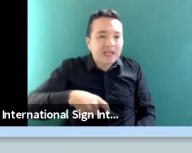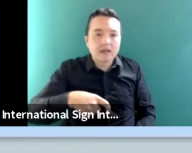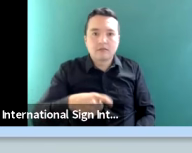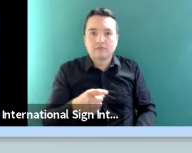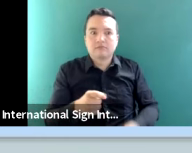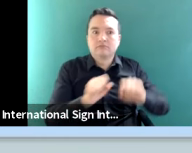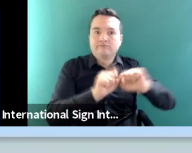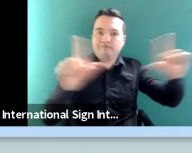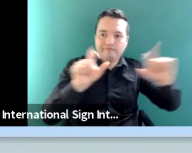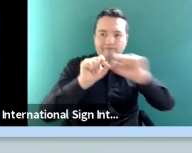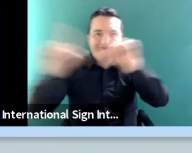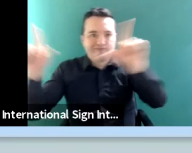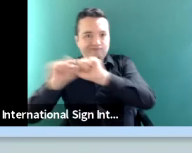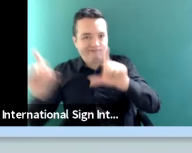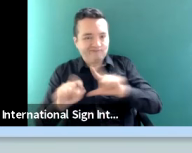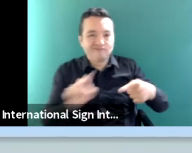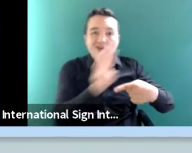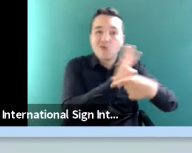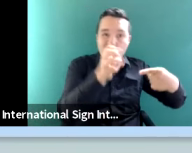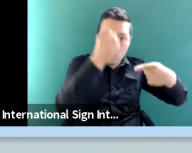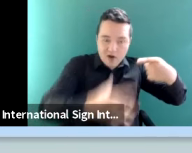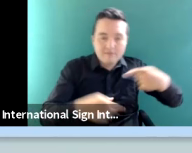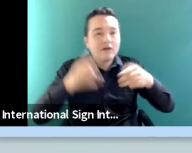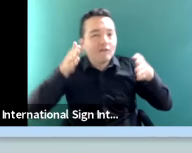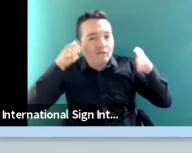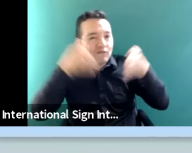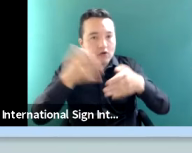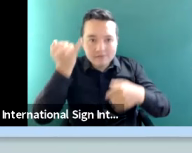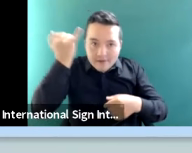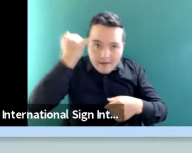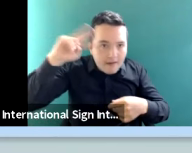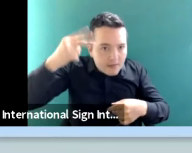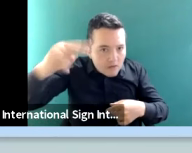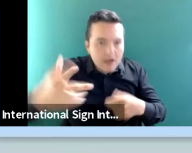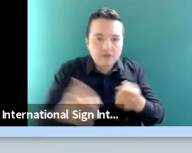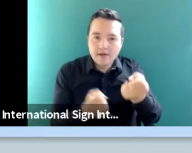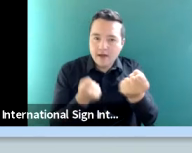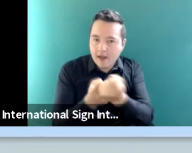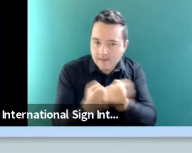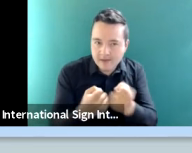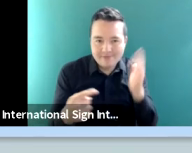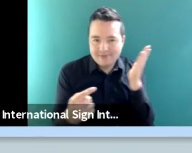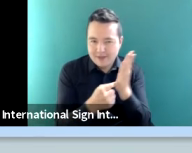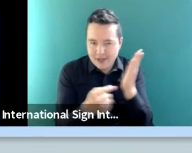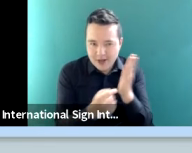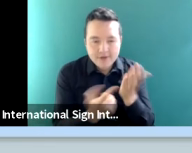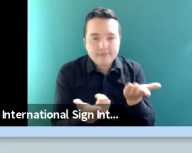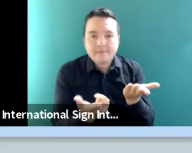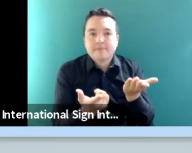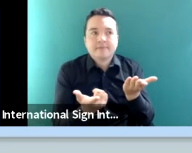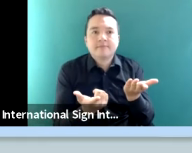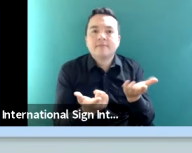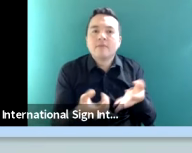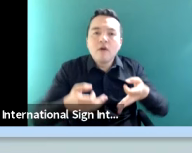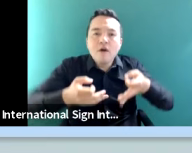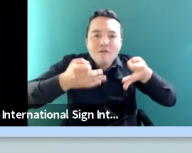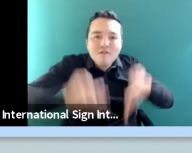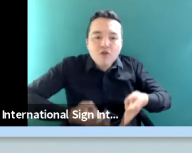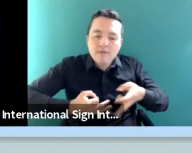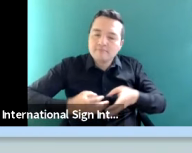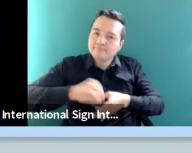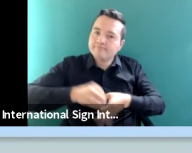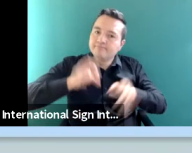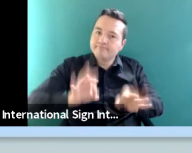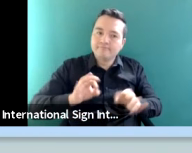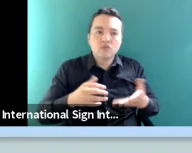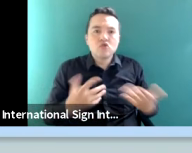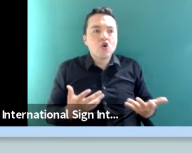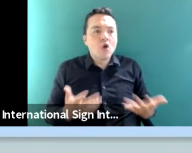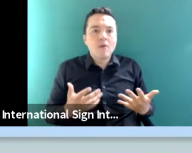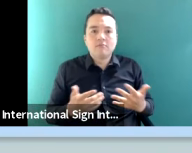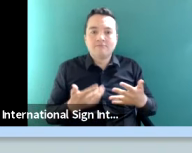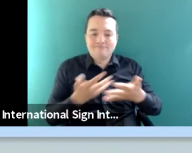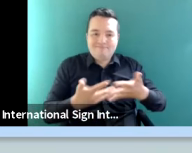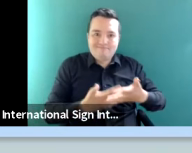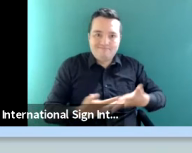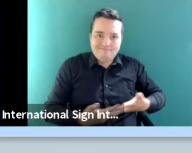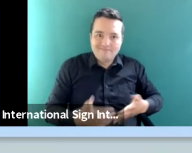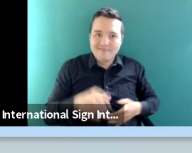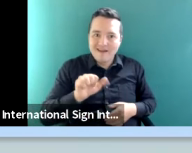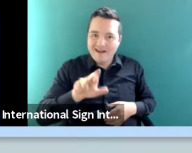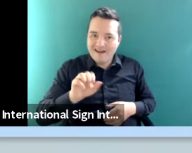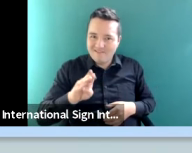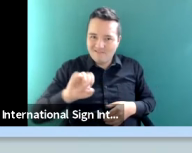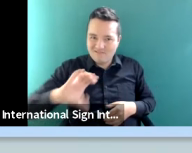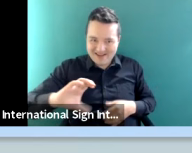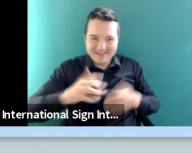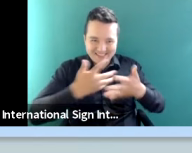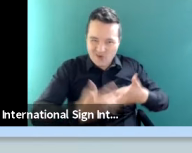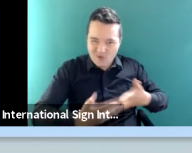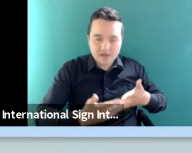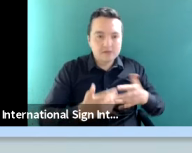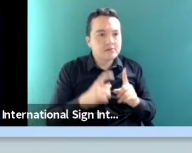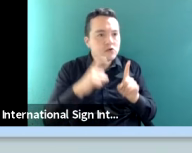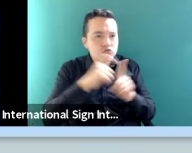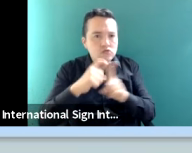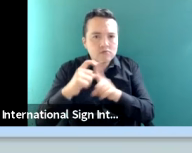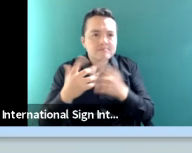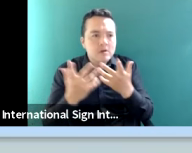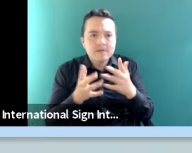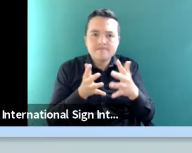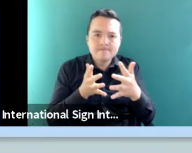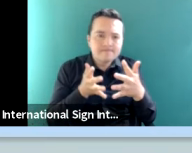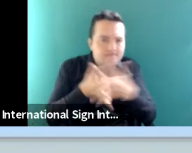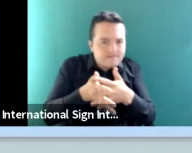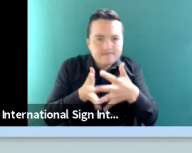Sure. The inclusive portals or a hub of information.